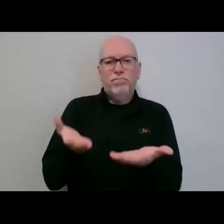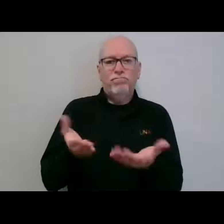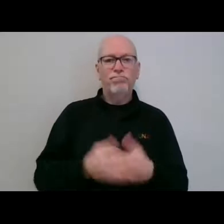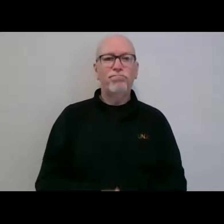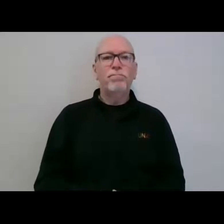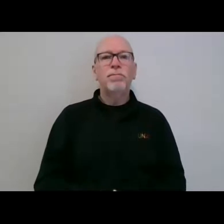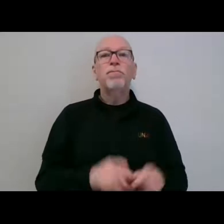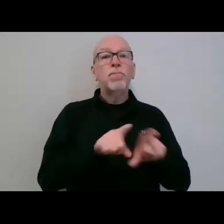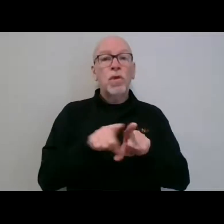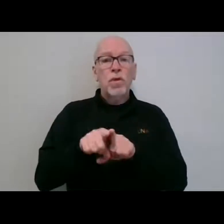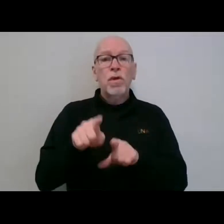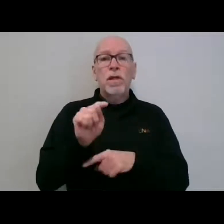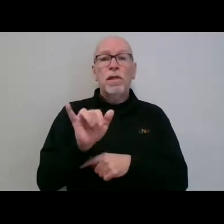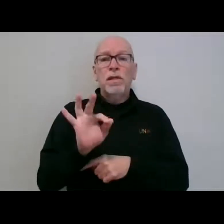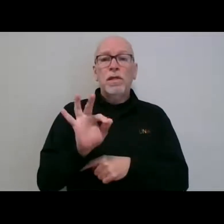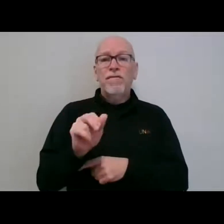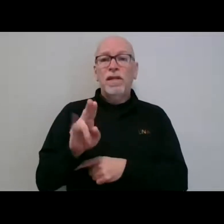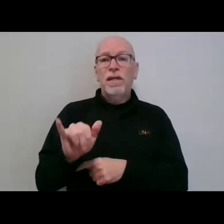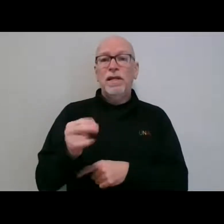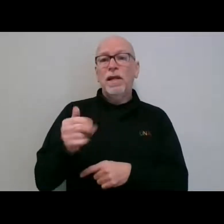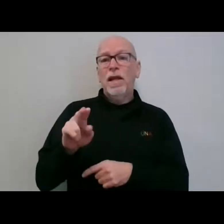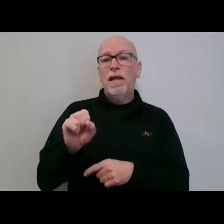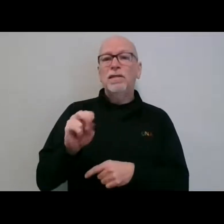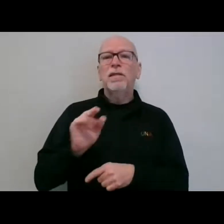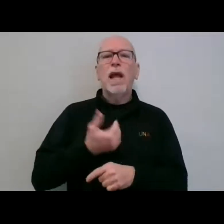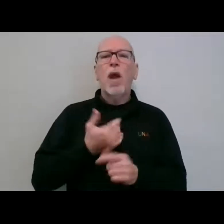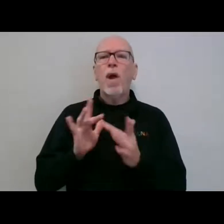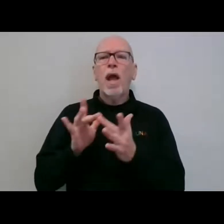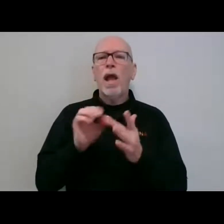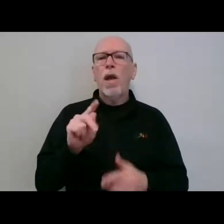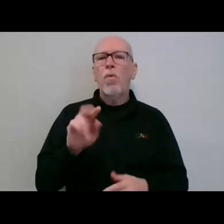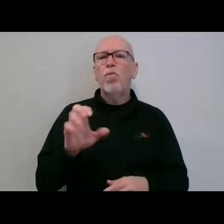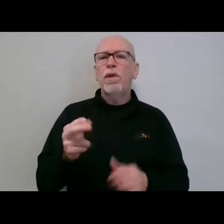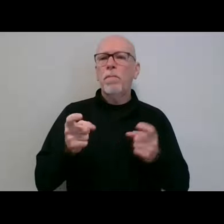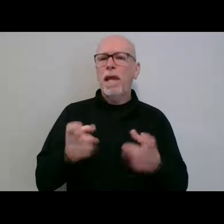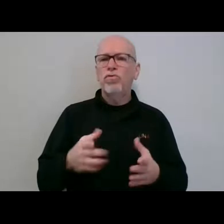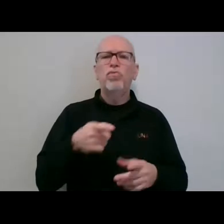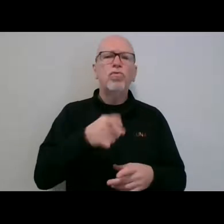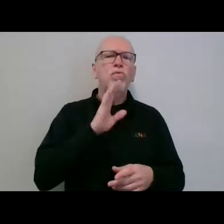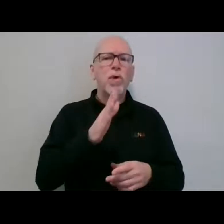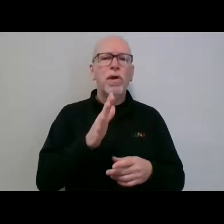Also Tiffany Hanson is our Outreach Manager and she will be helping me